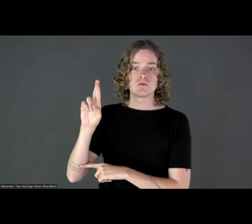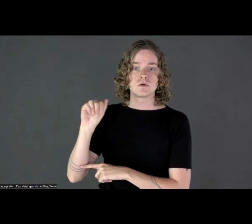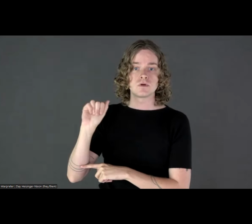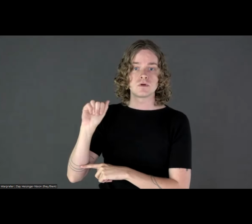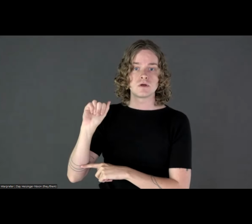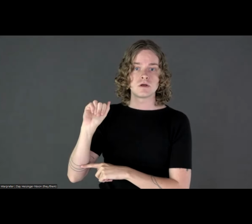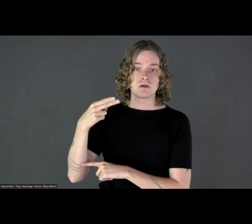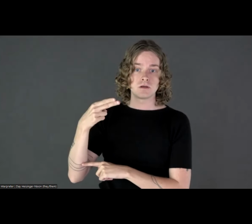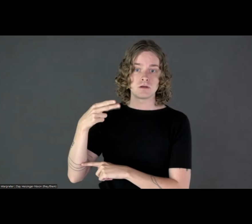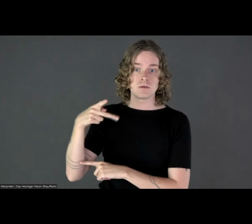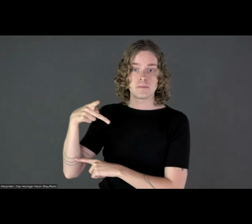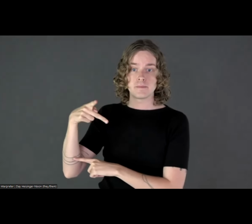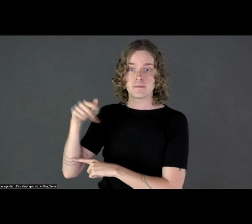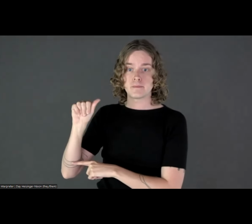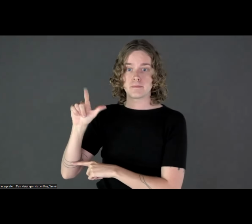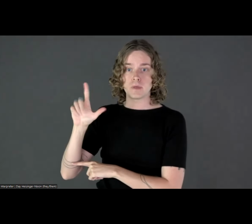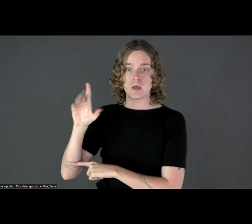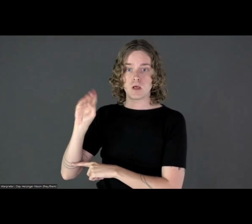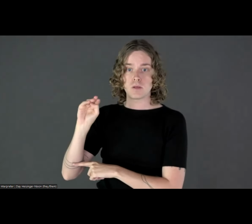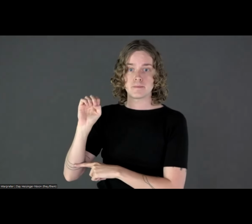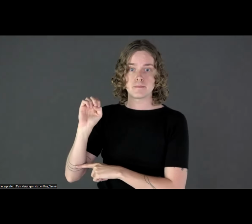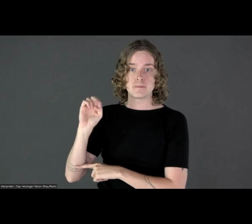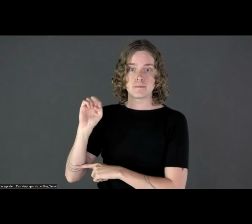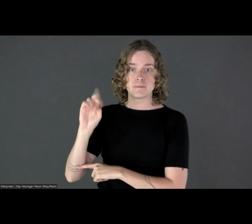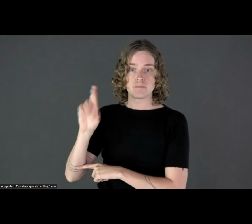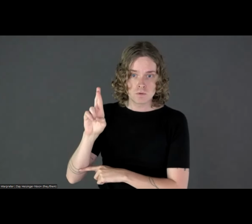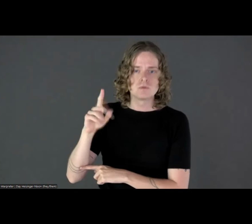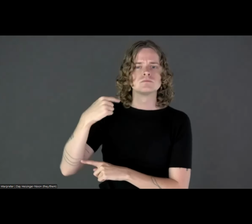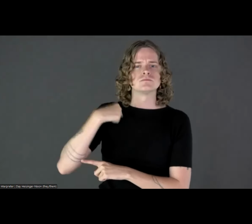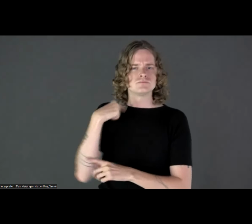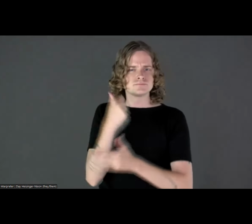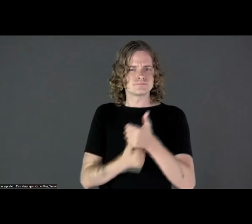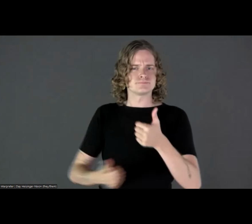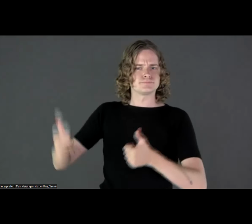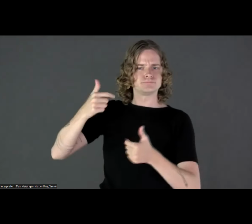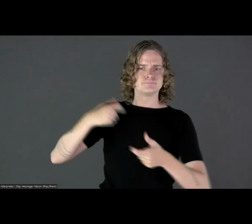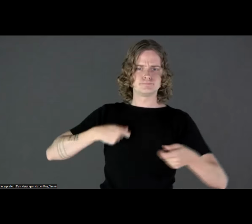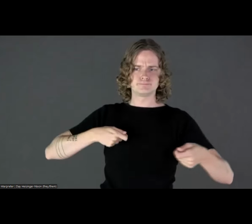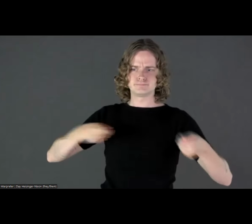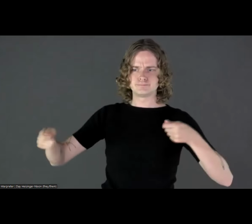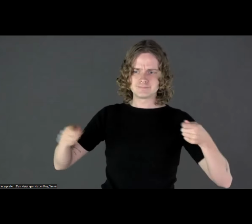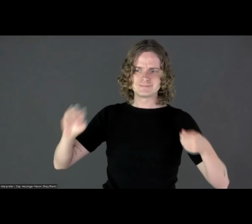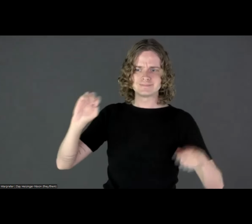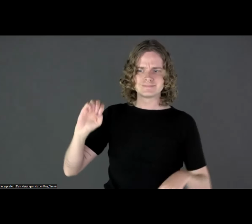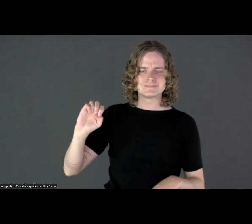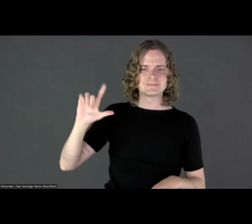on disabilities and older age inclusion. As background, at the Humanitarian and Innovation